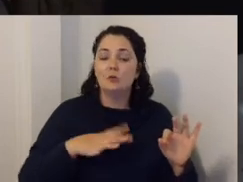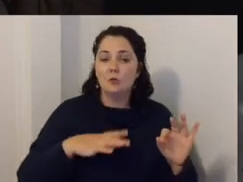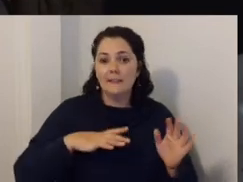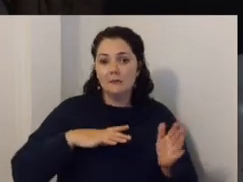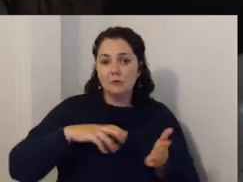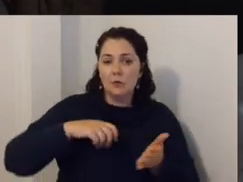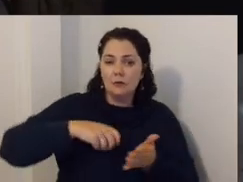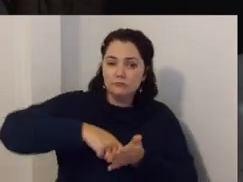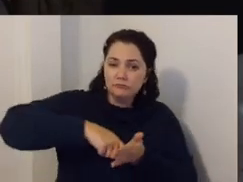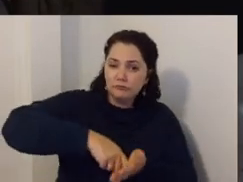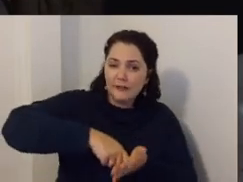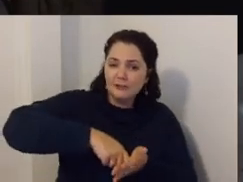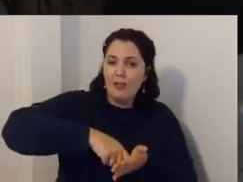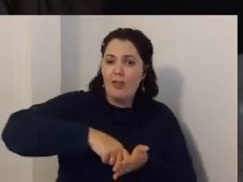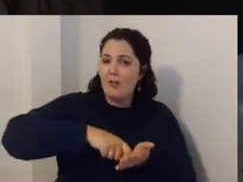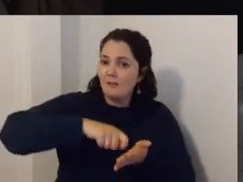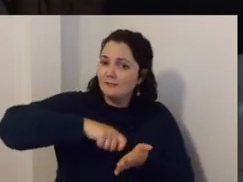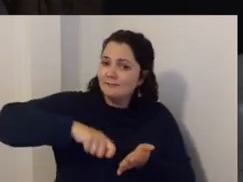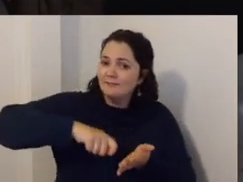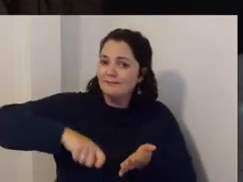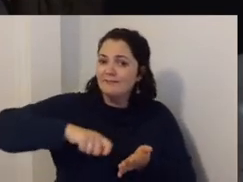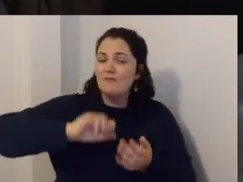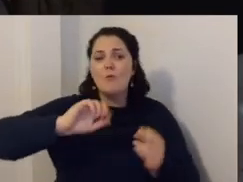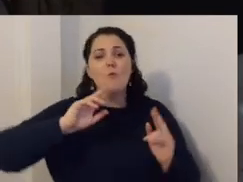with much more pressure than you will be used to doing when you draw